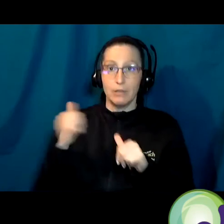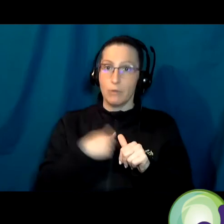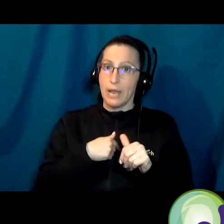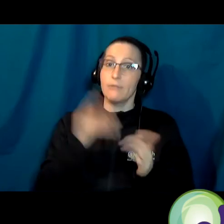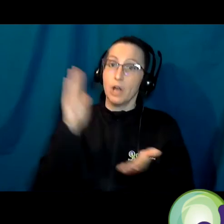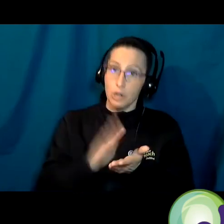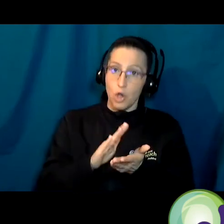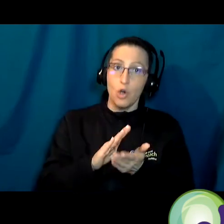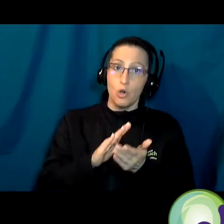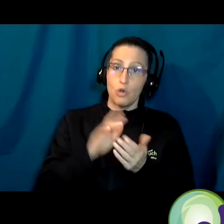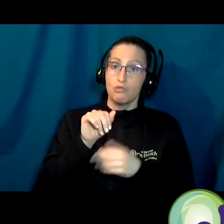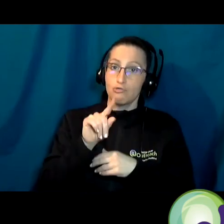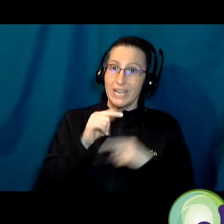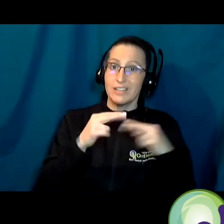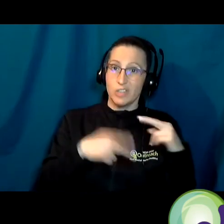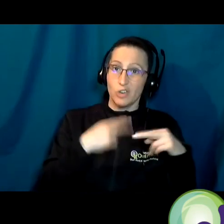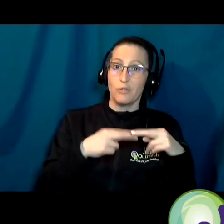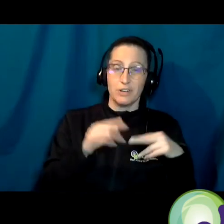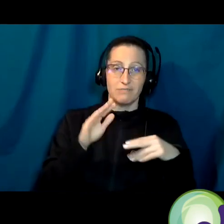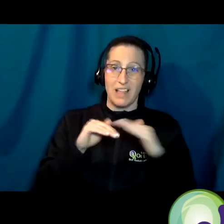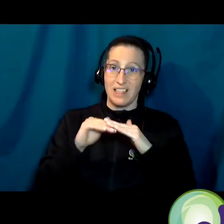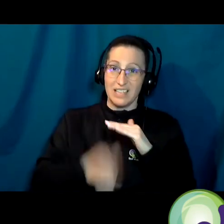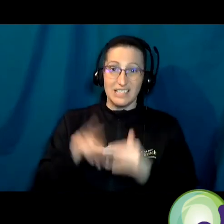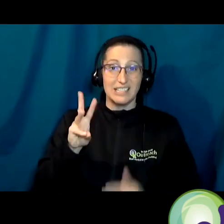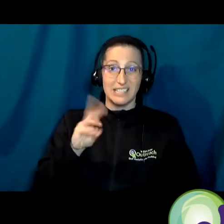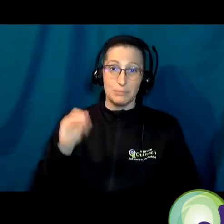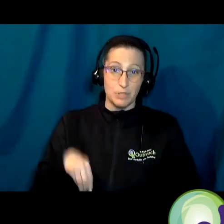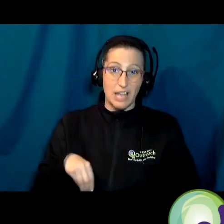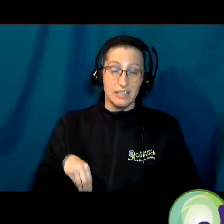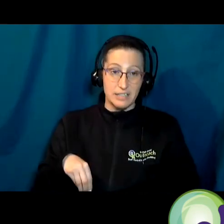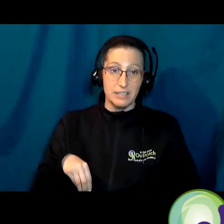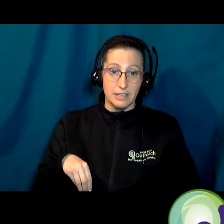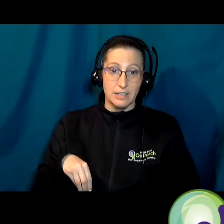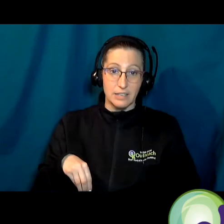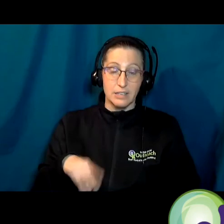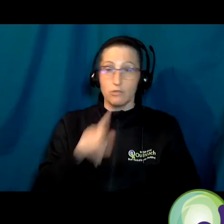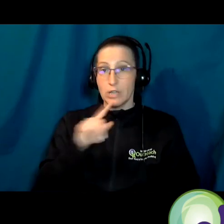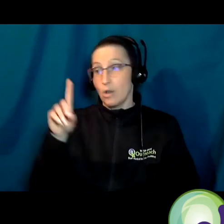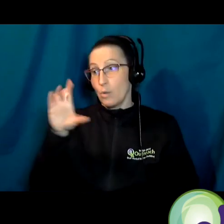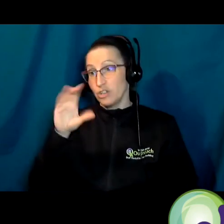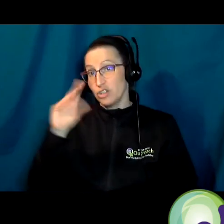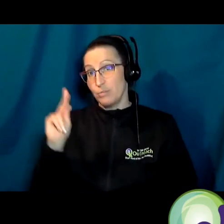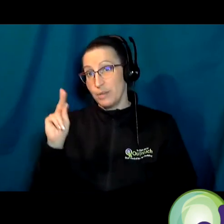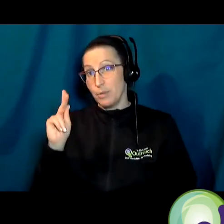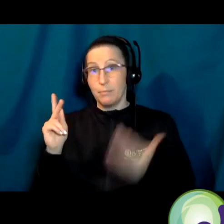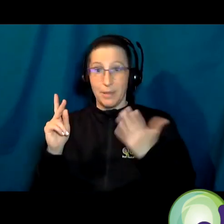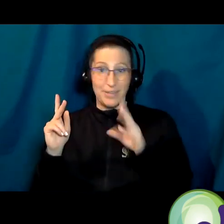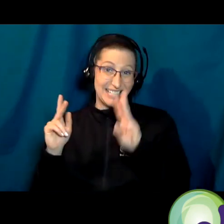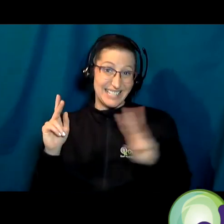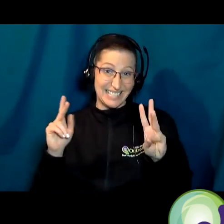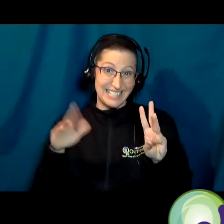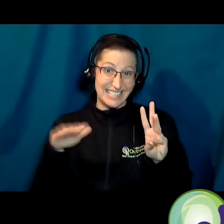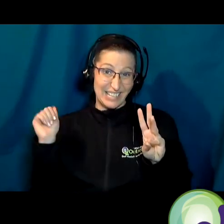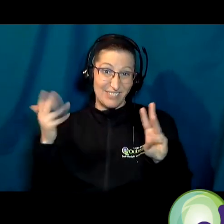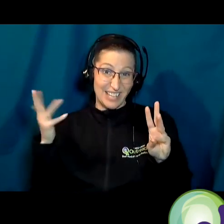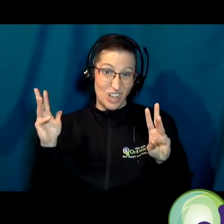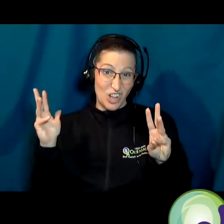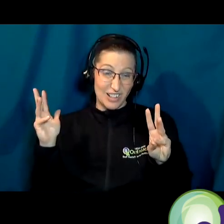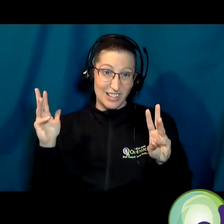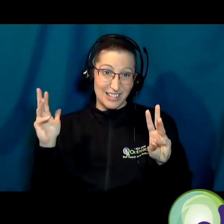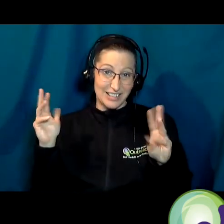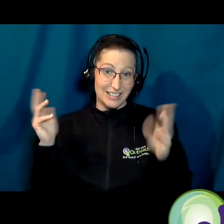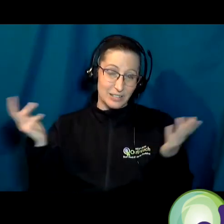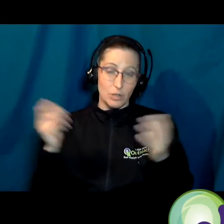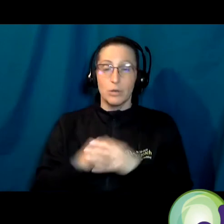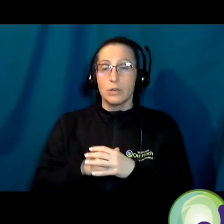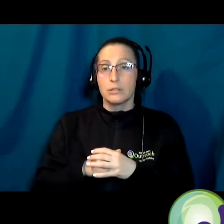rate, generally at 6% or other a year, which means out of 100 people, maybe six would leave us. We're